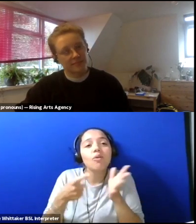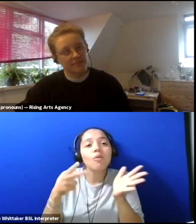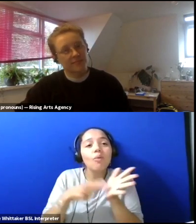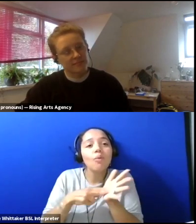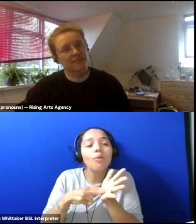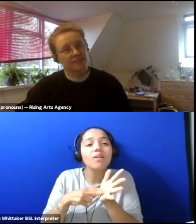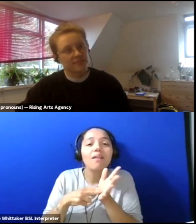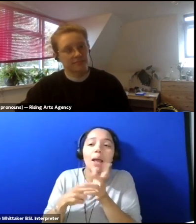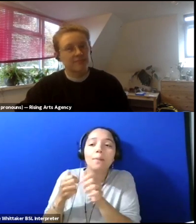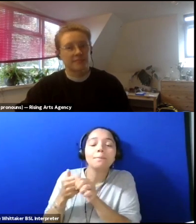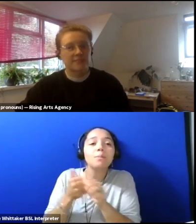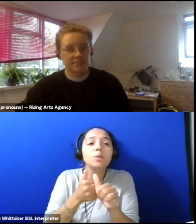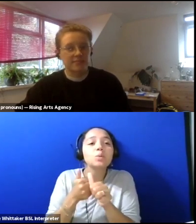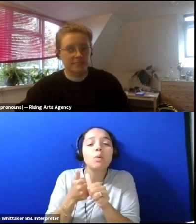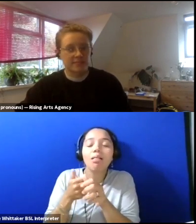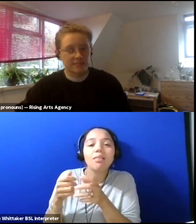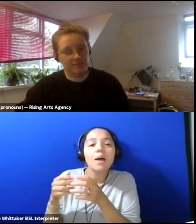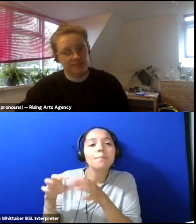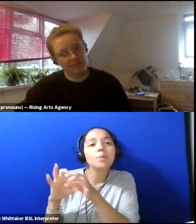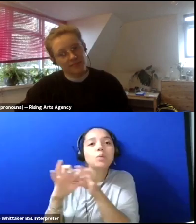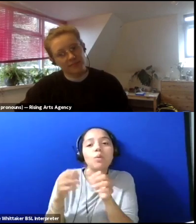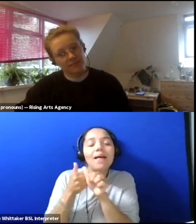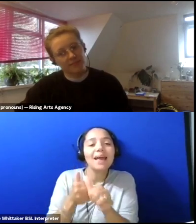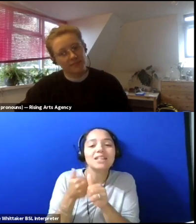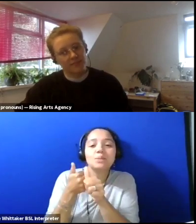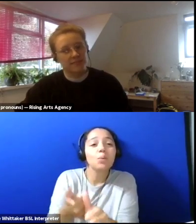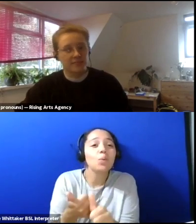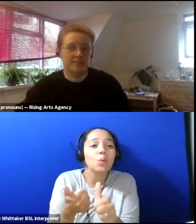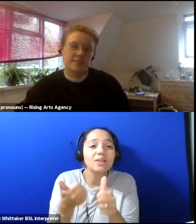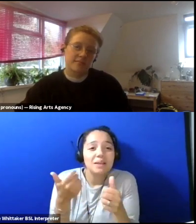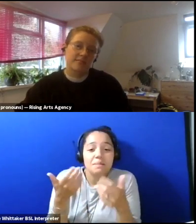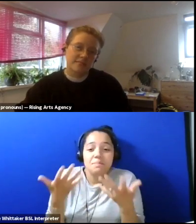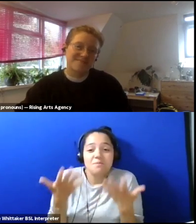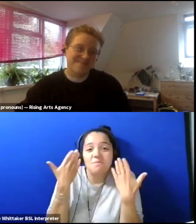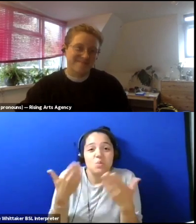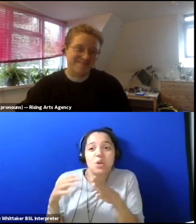support and those kinds of things as well. But yeah I don't know what we're doing nationally at the